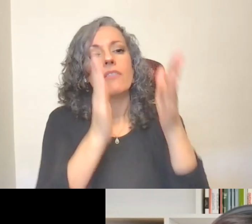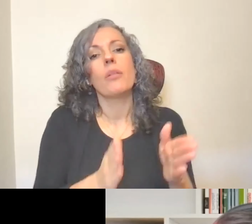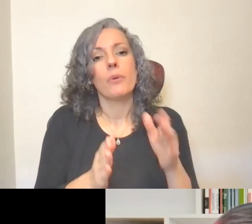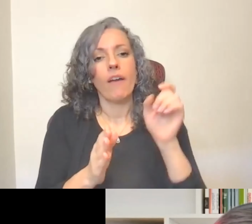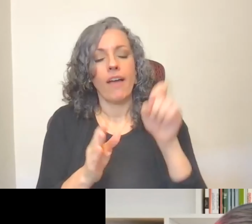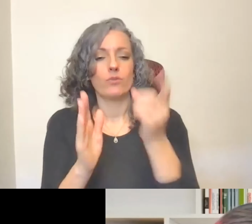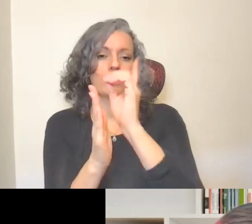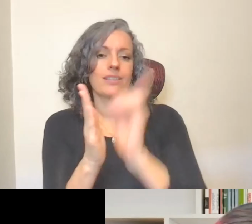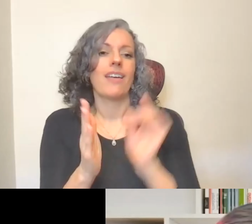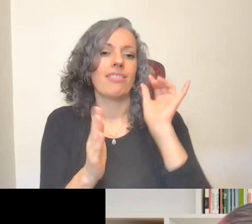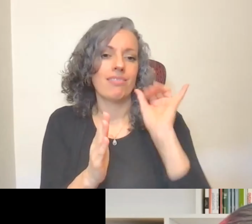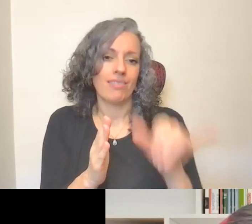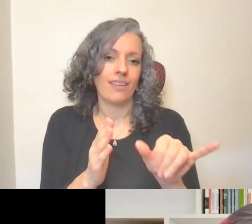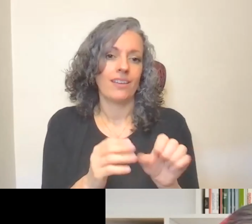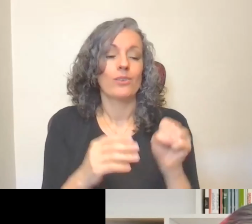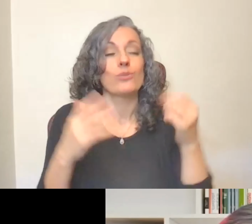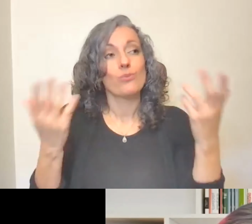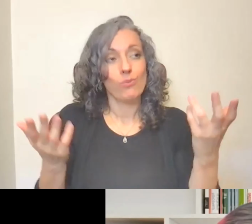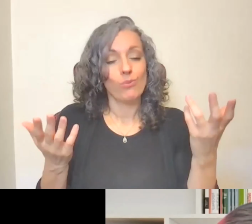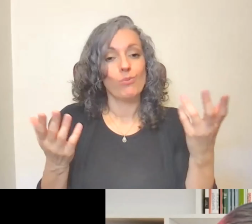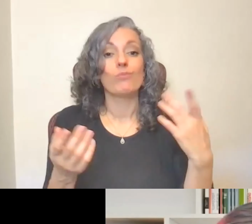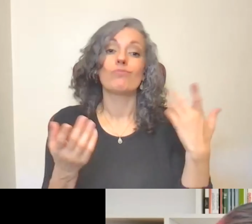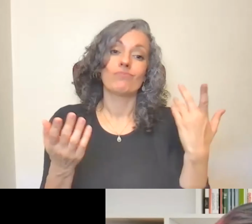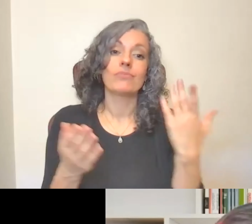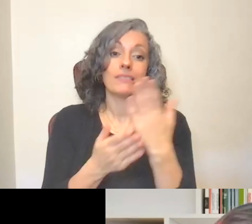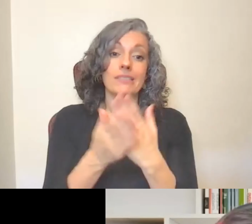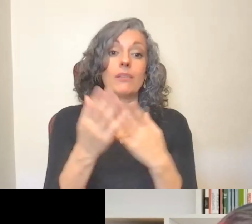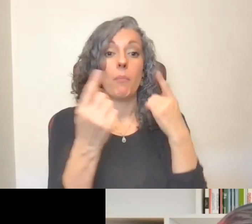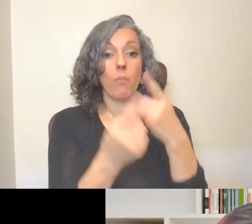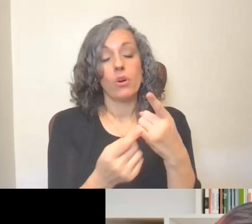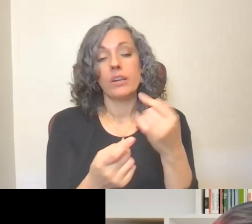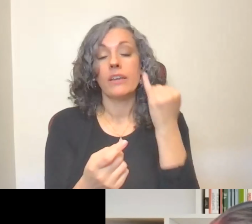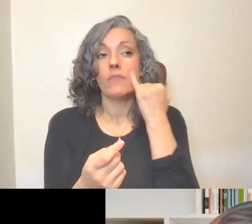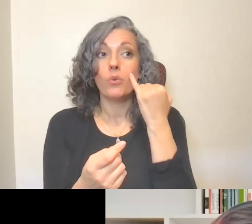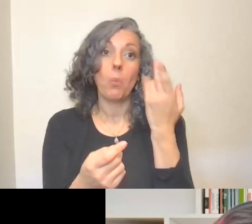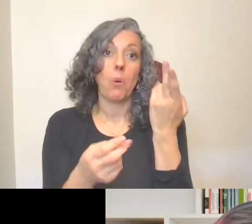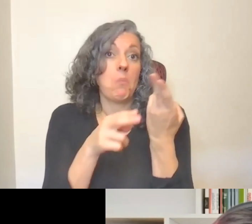So at some point, you know, it's like if you want to cut corners on that kind of stuff then